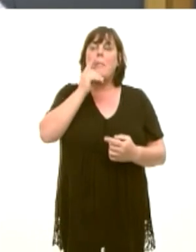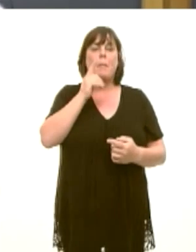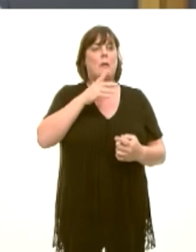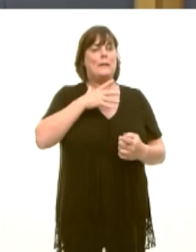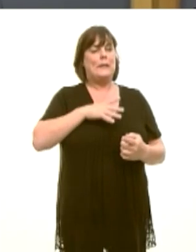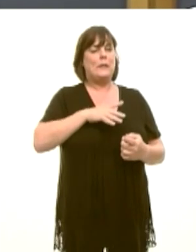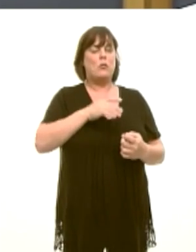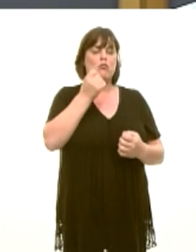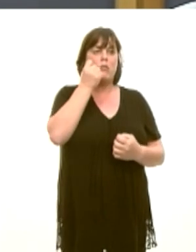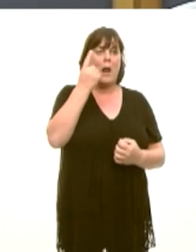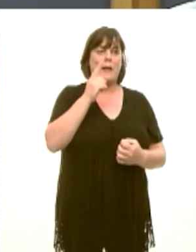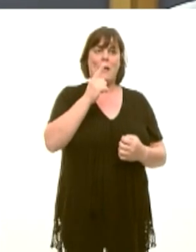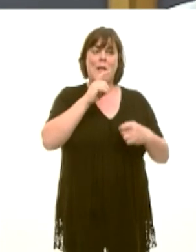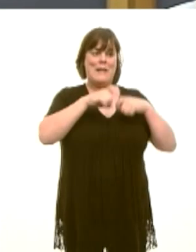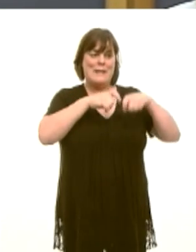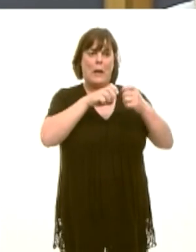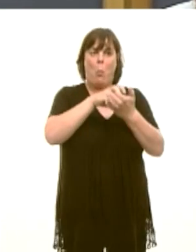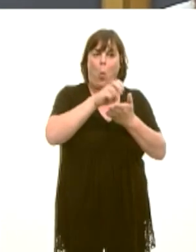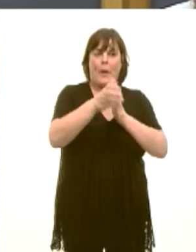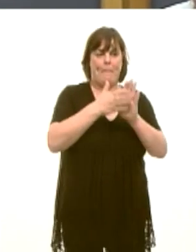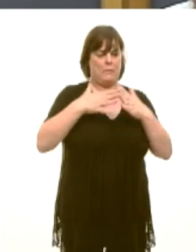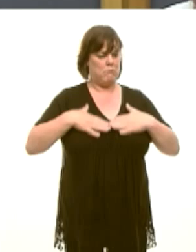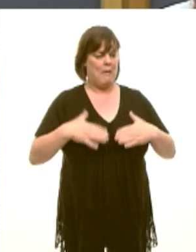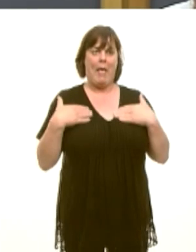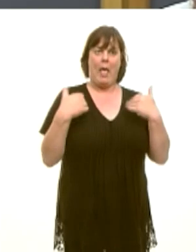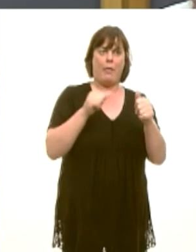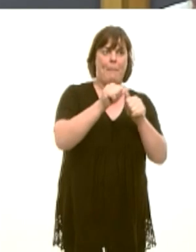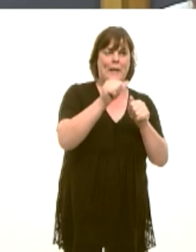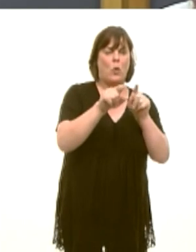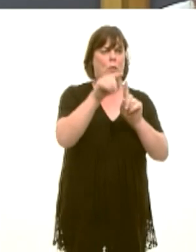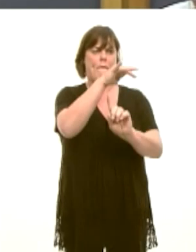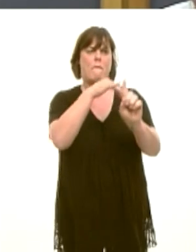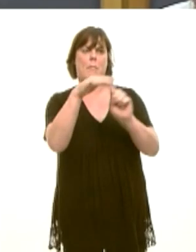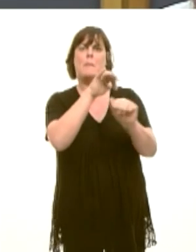environmental and quality-of-life benefits the better? Could you tell me what Welsh Government